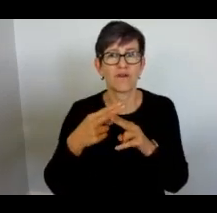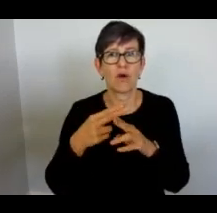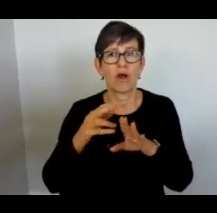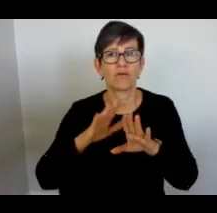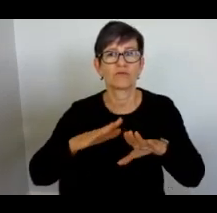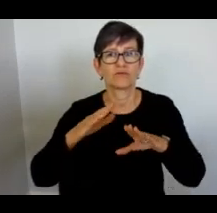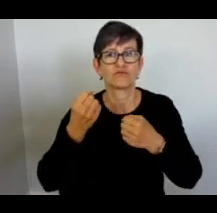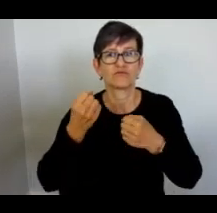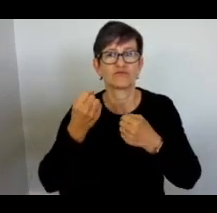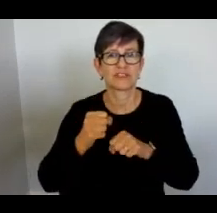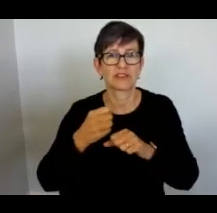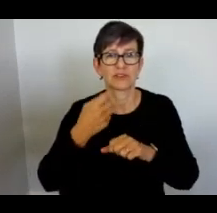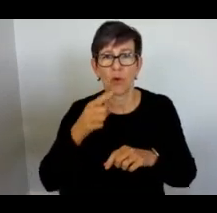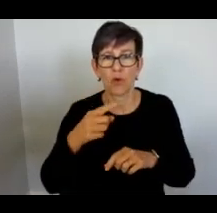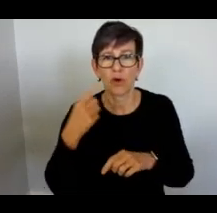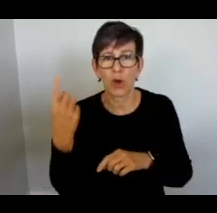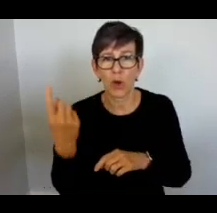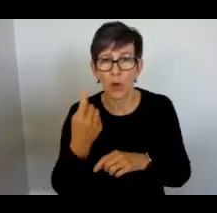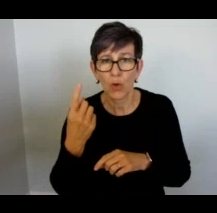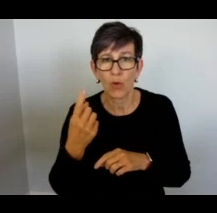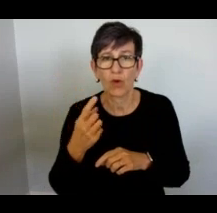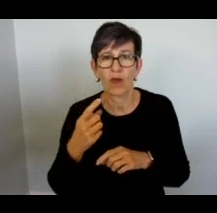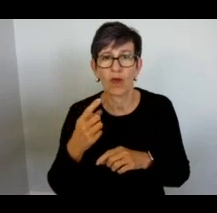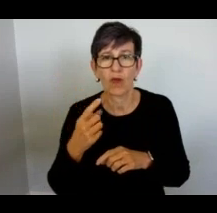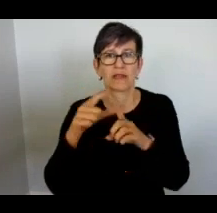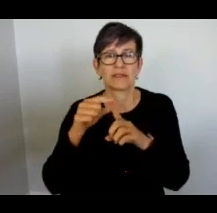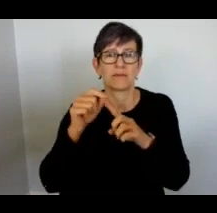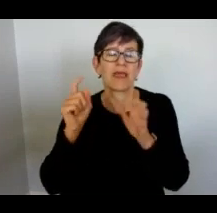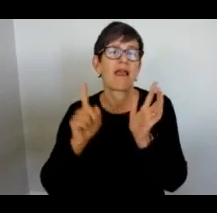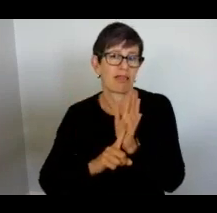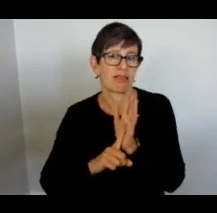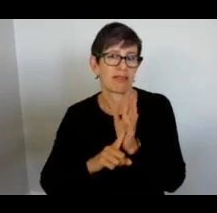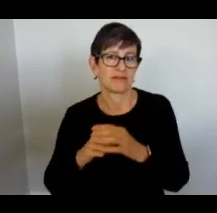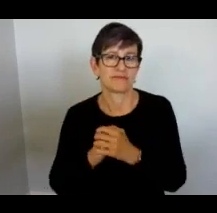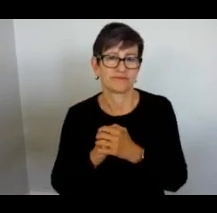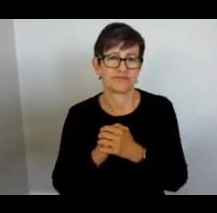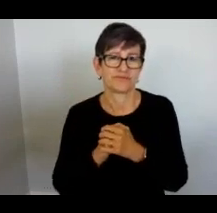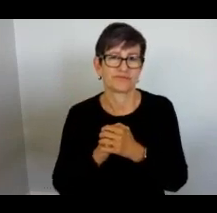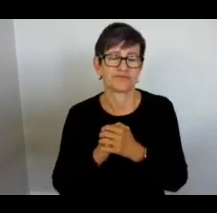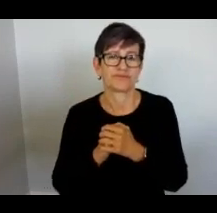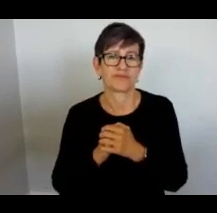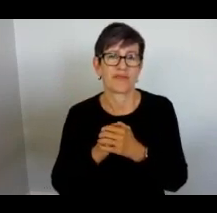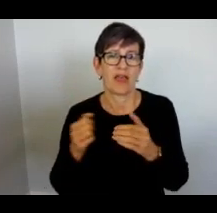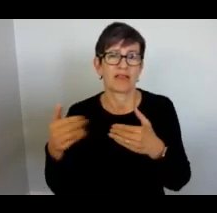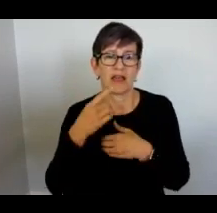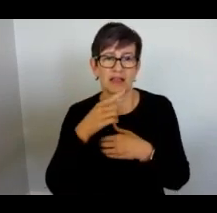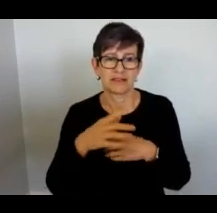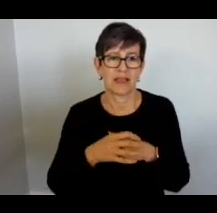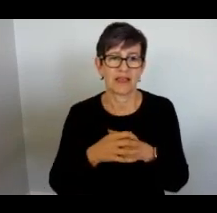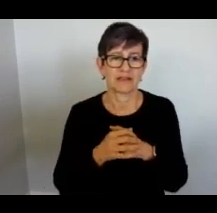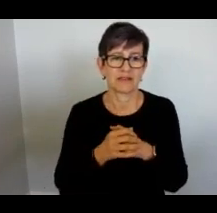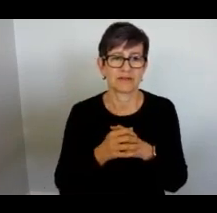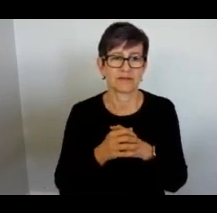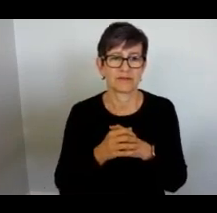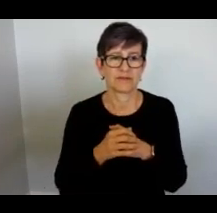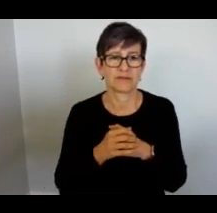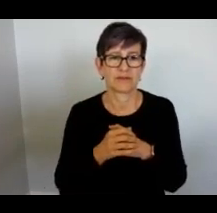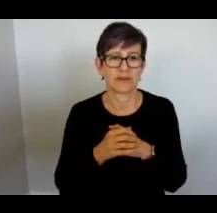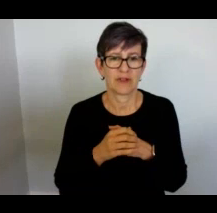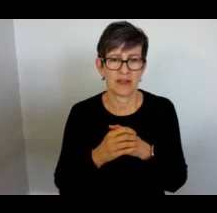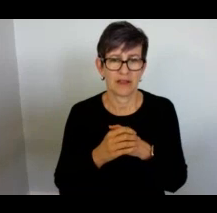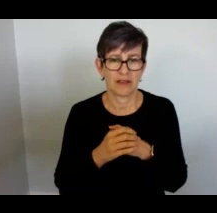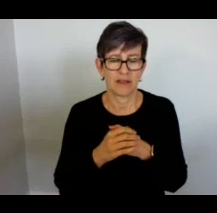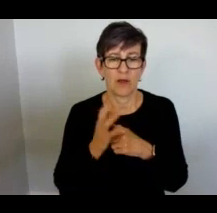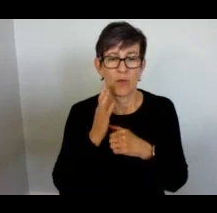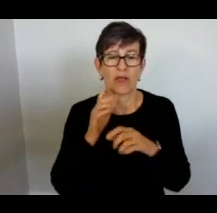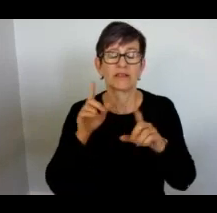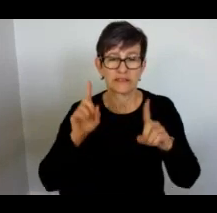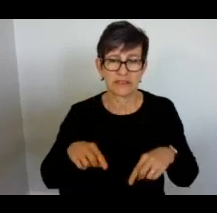In terms of - once the DCPL have commenced proceedings the DCPL are responsible for the